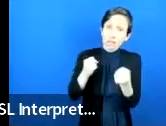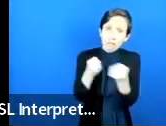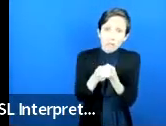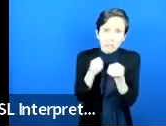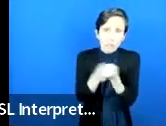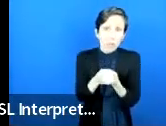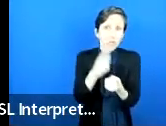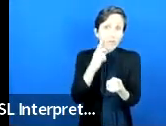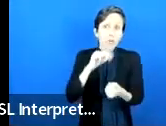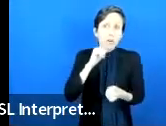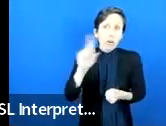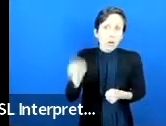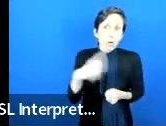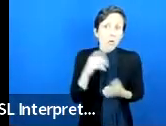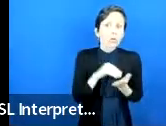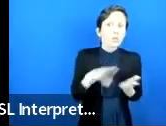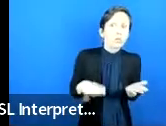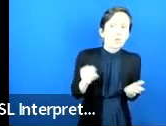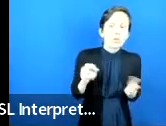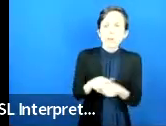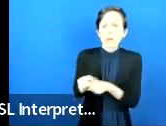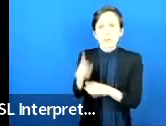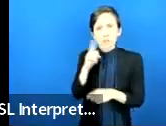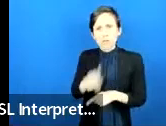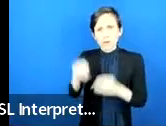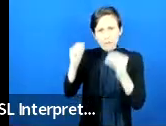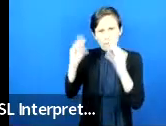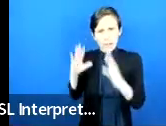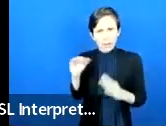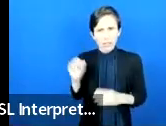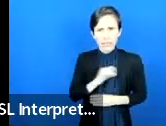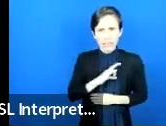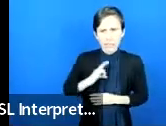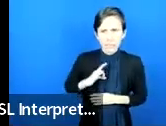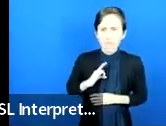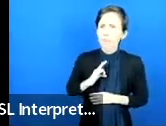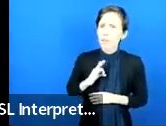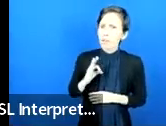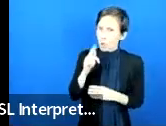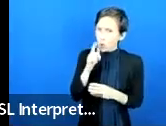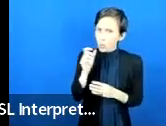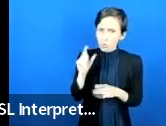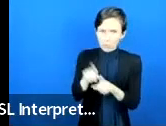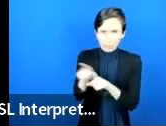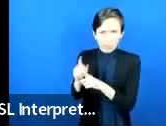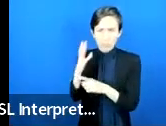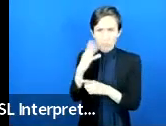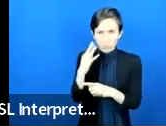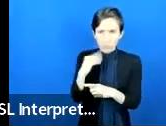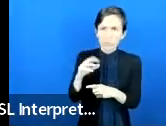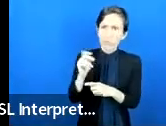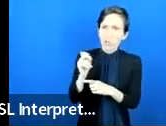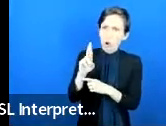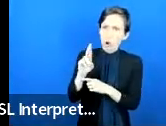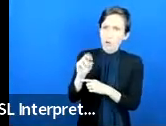for not only students but also for faculty and staff that are work that navigate neurodiversity so that they can thrive and succeed.